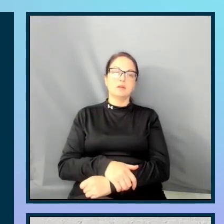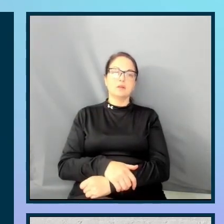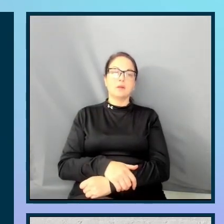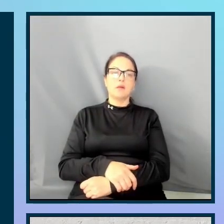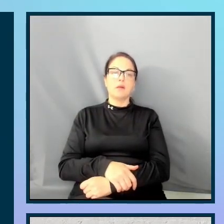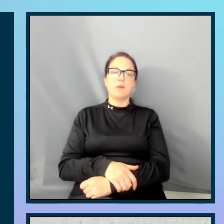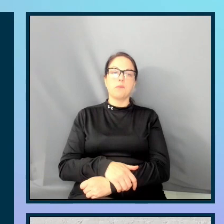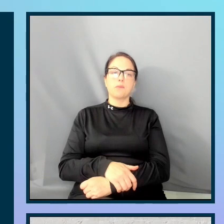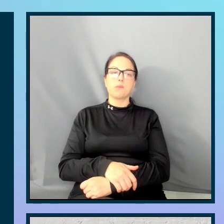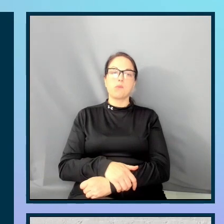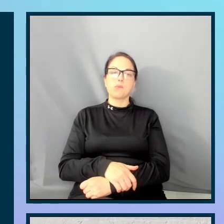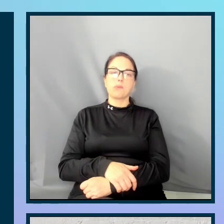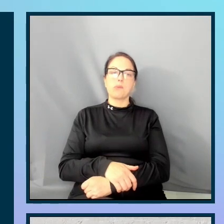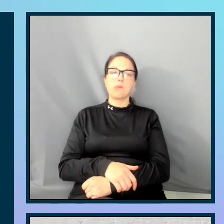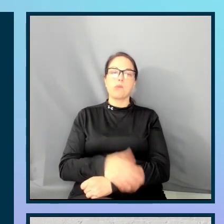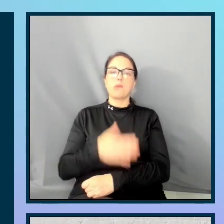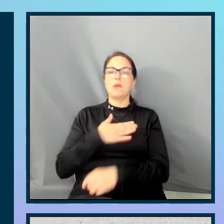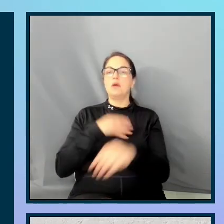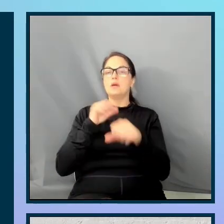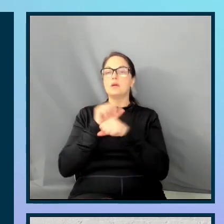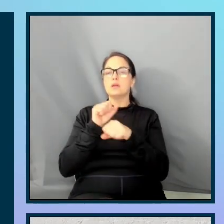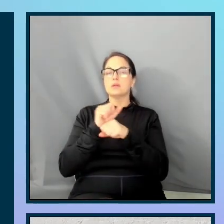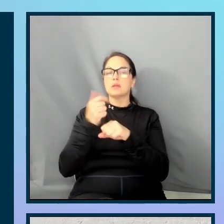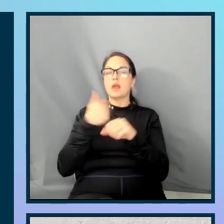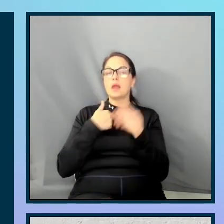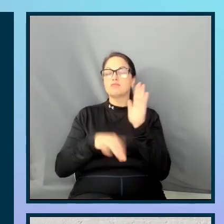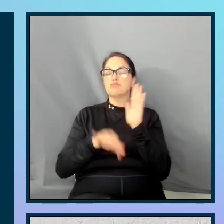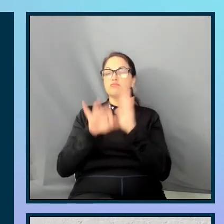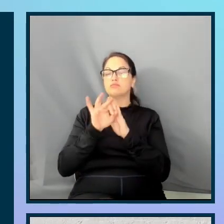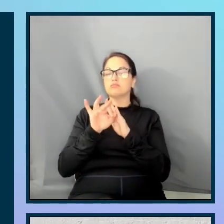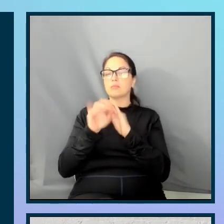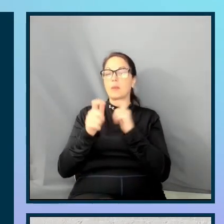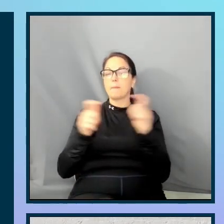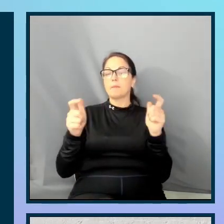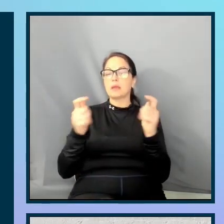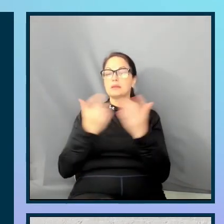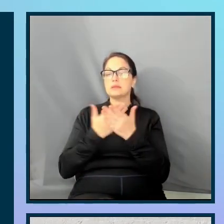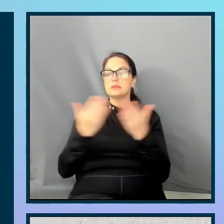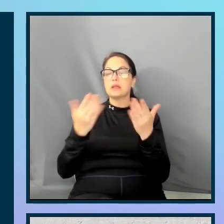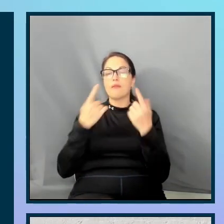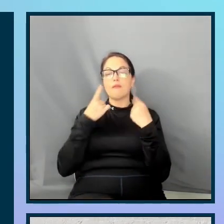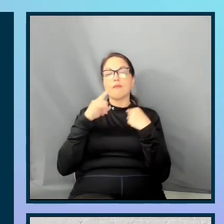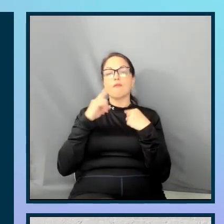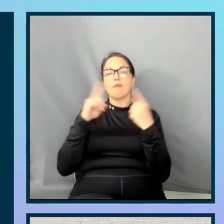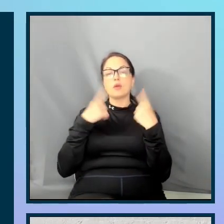Through my work, I discovered one of the biggest lessons for success, which is this: